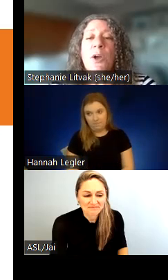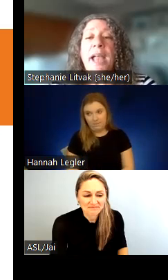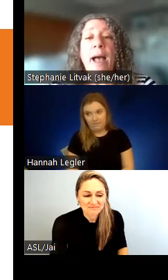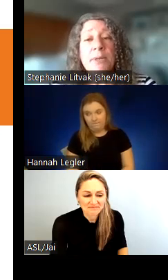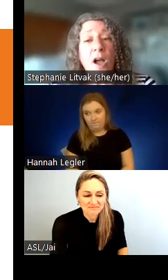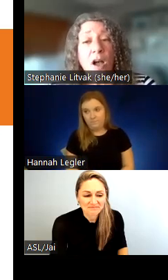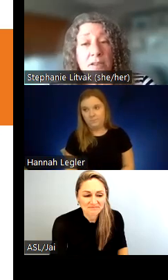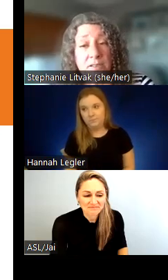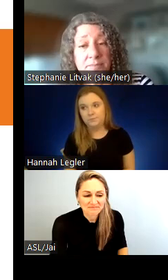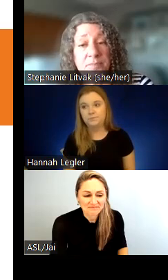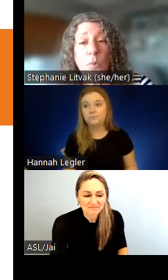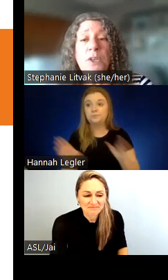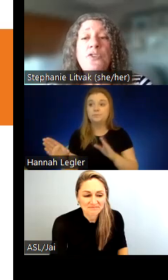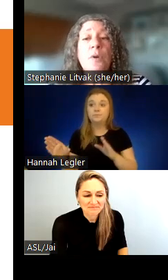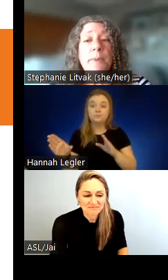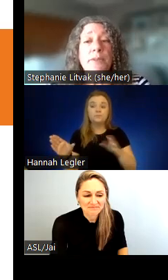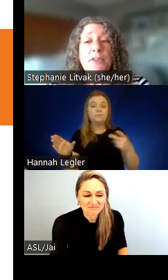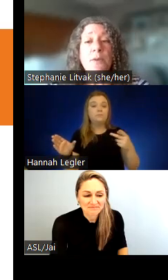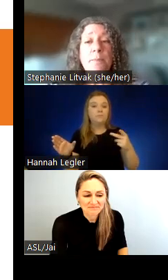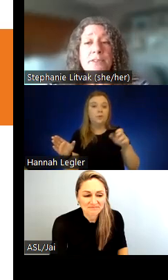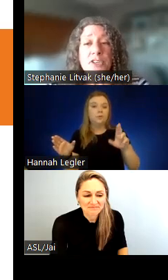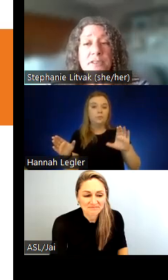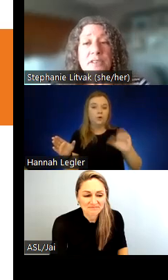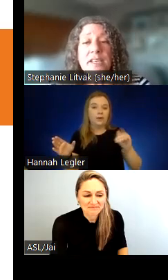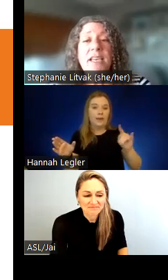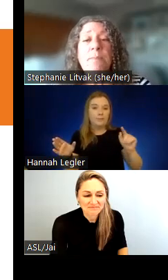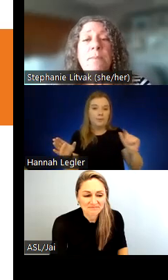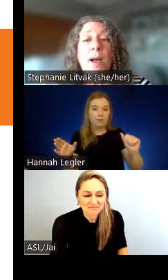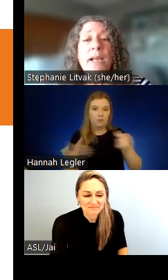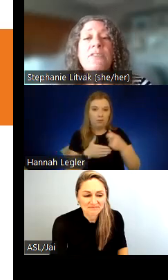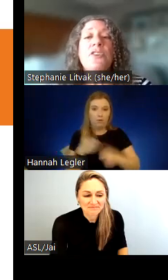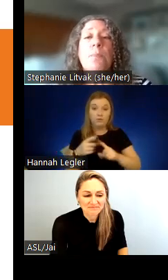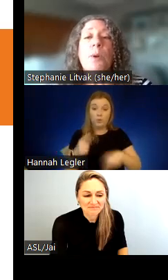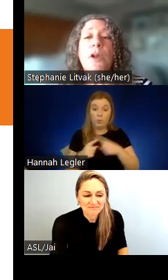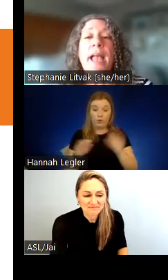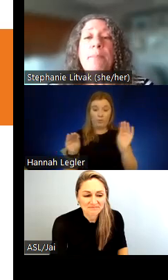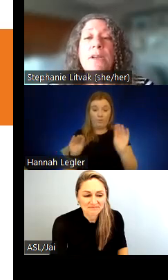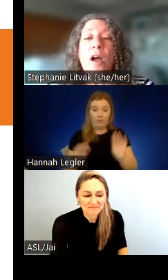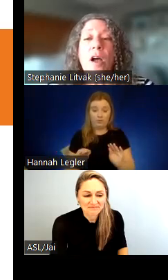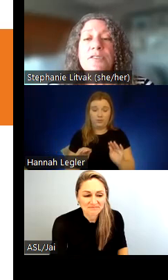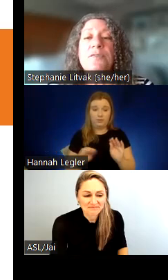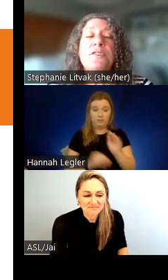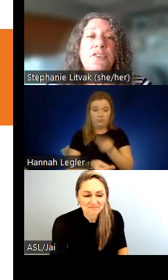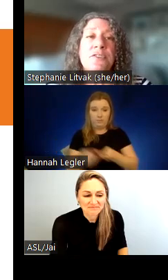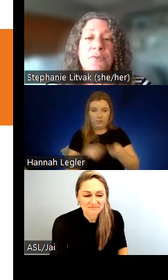Per capita costs. When you are building your budgets, keep in mind your per capita cost for students with